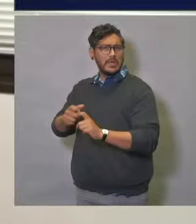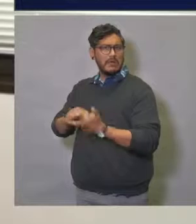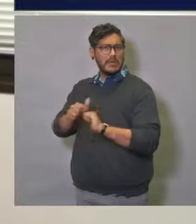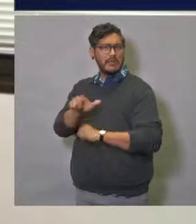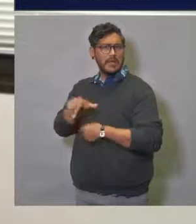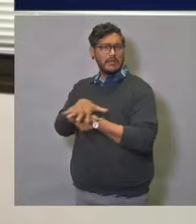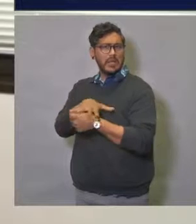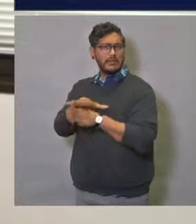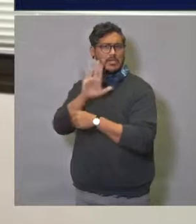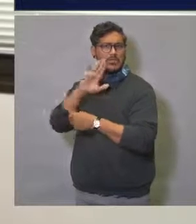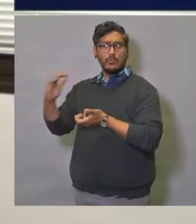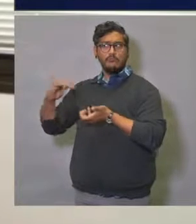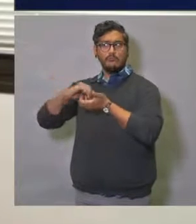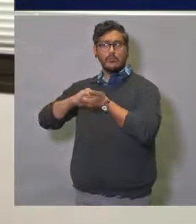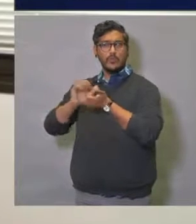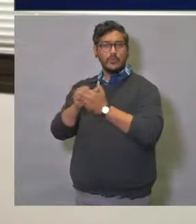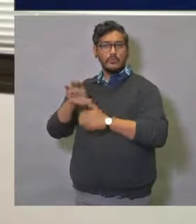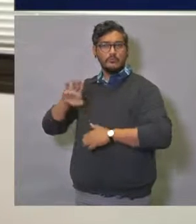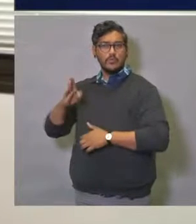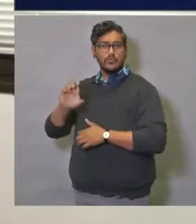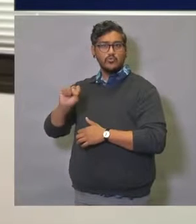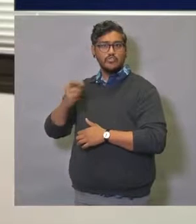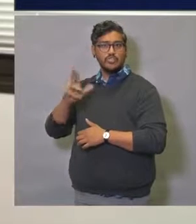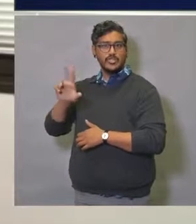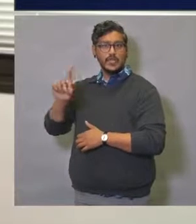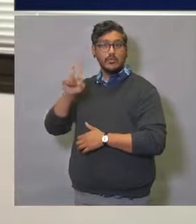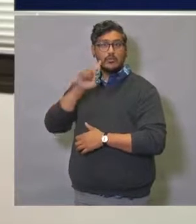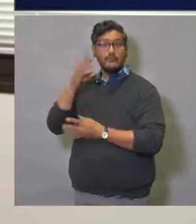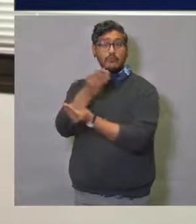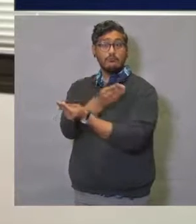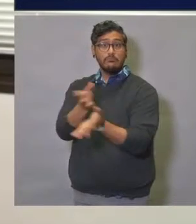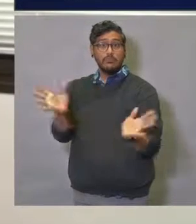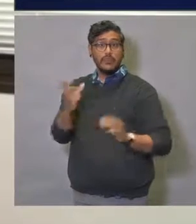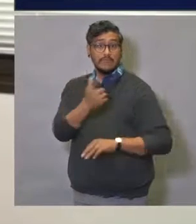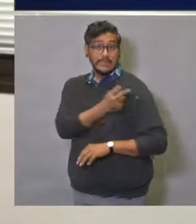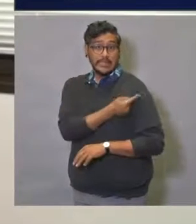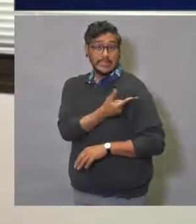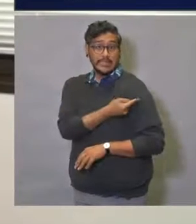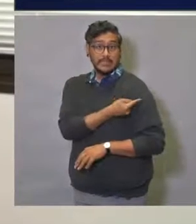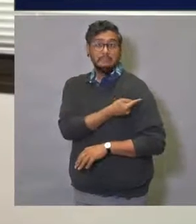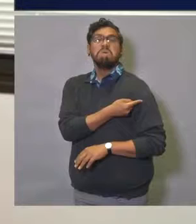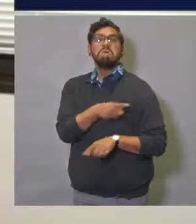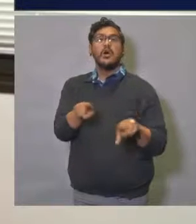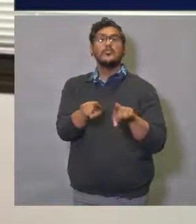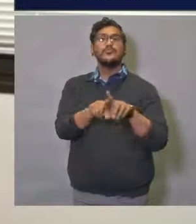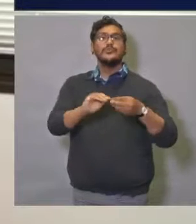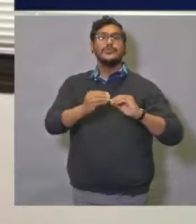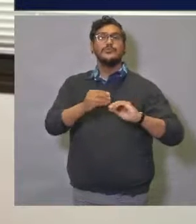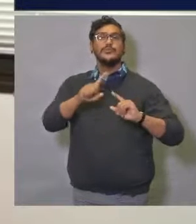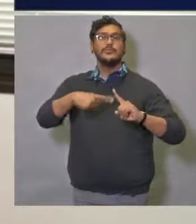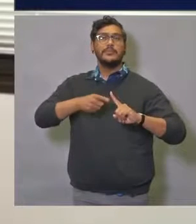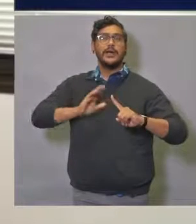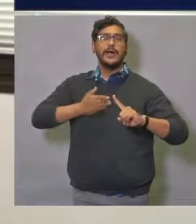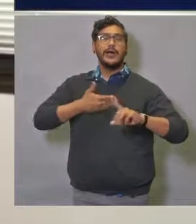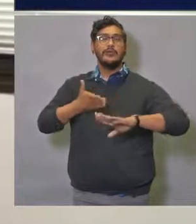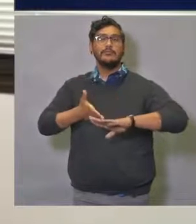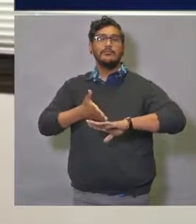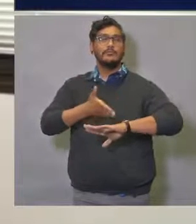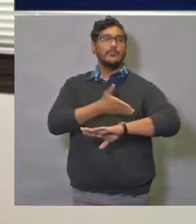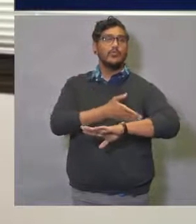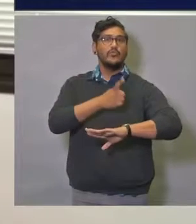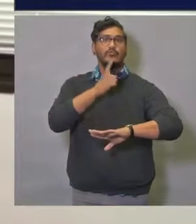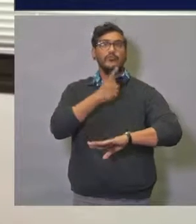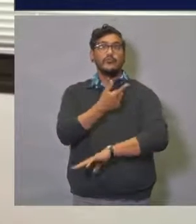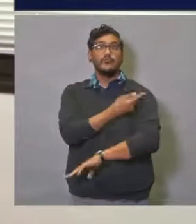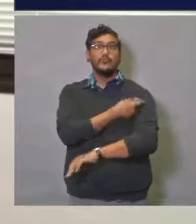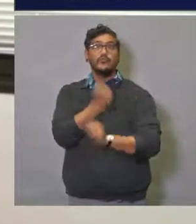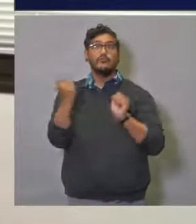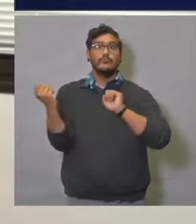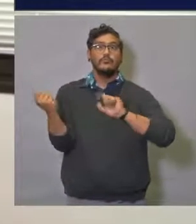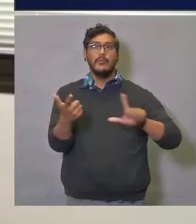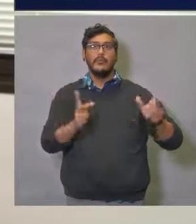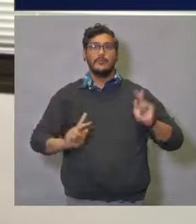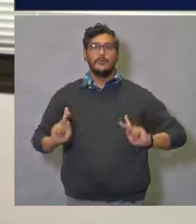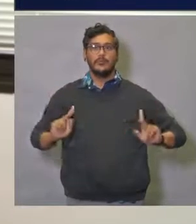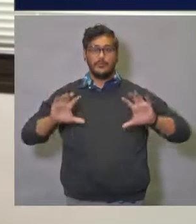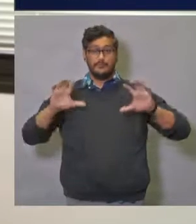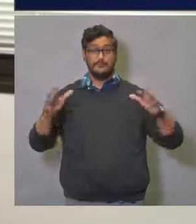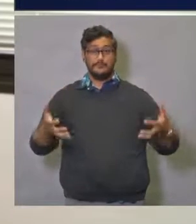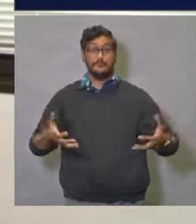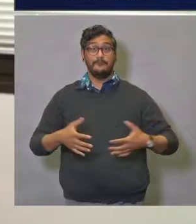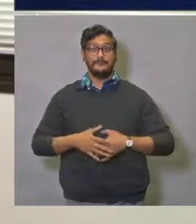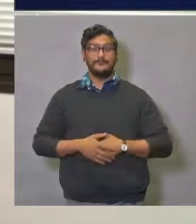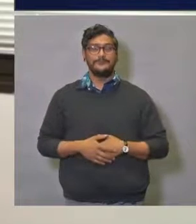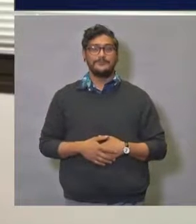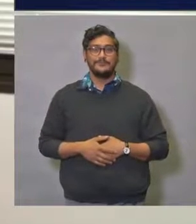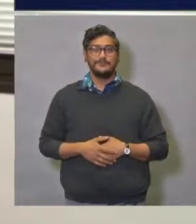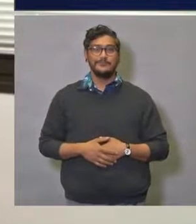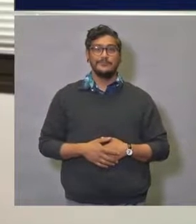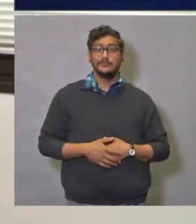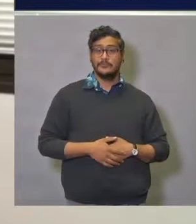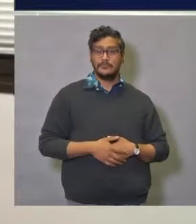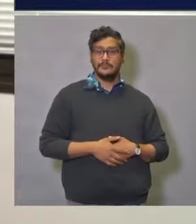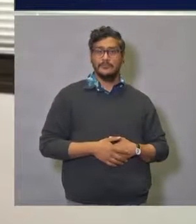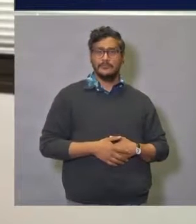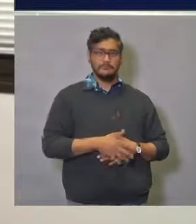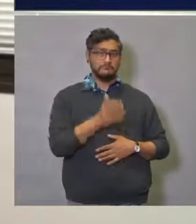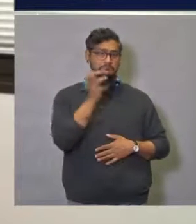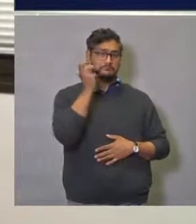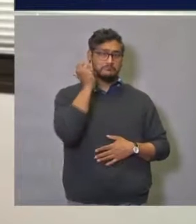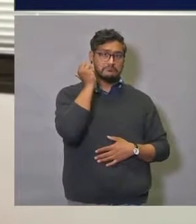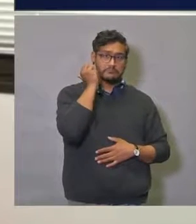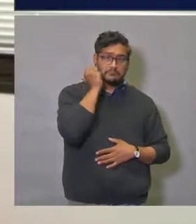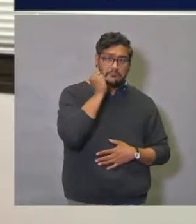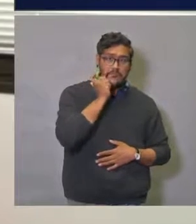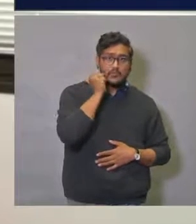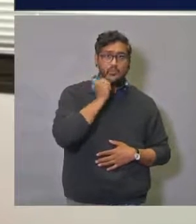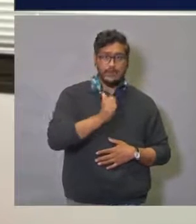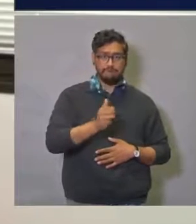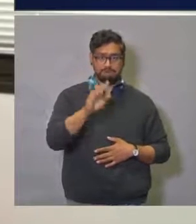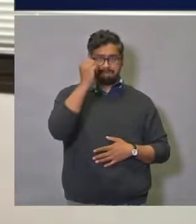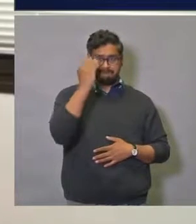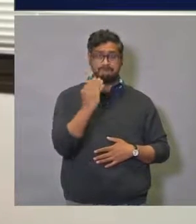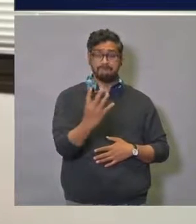RECIENTES EN LA ORDEN DEL